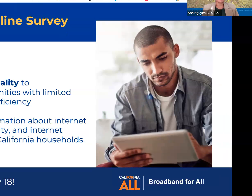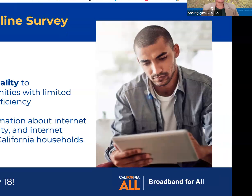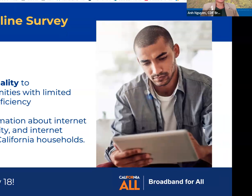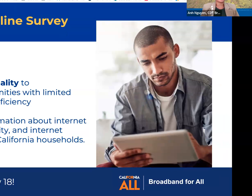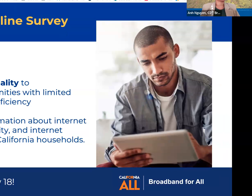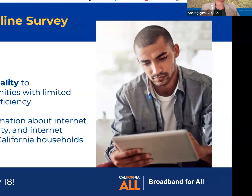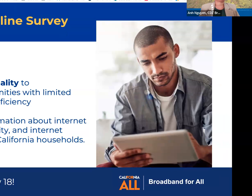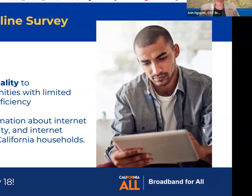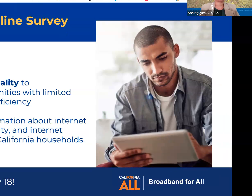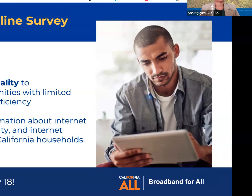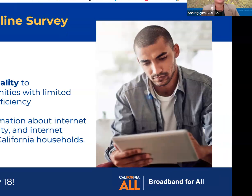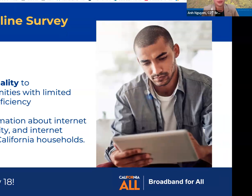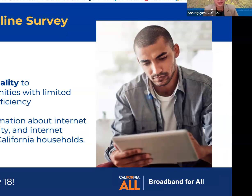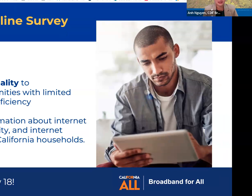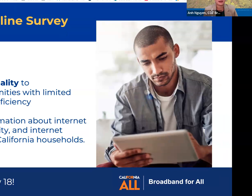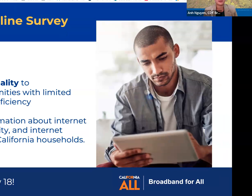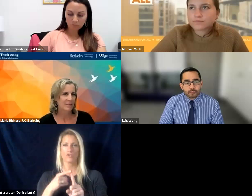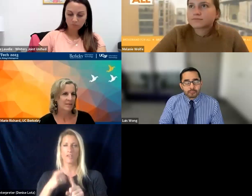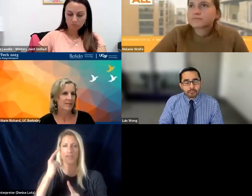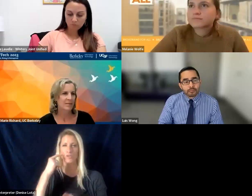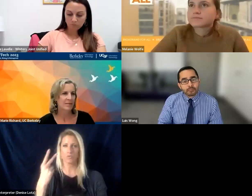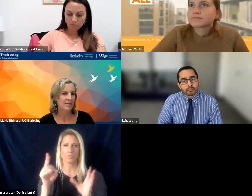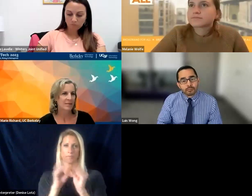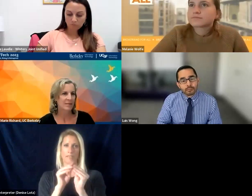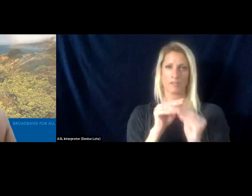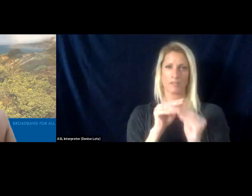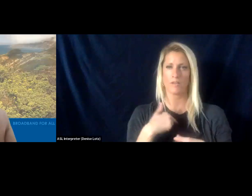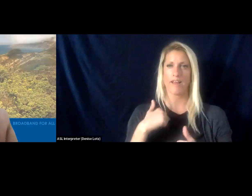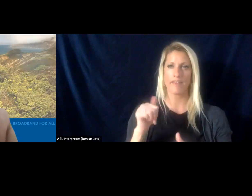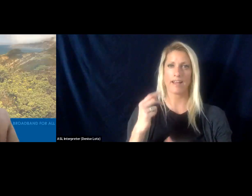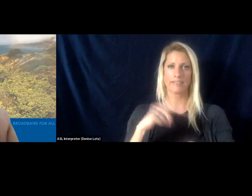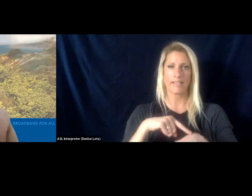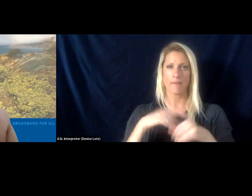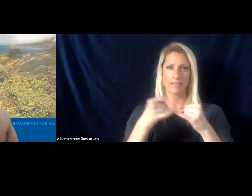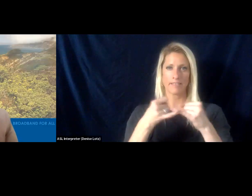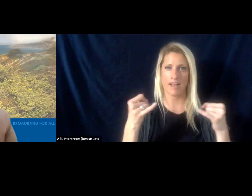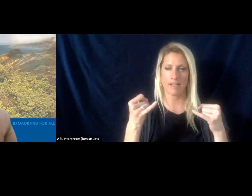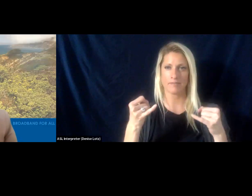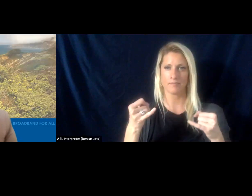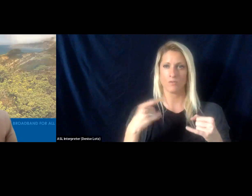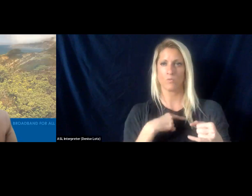from the first, I think the first 2 meeting we went over the timeline. We're hoping to